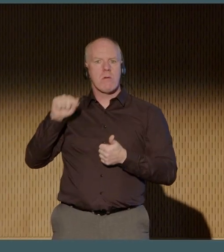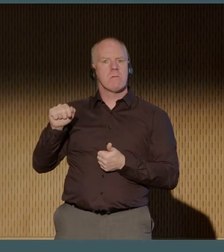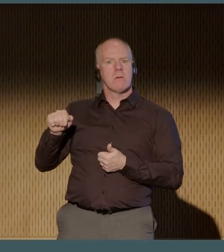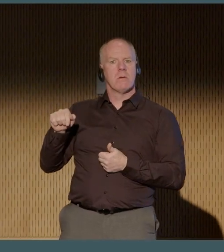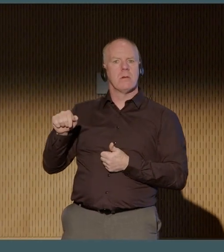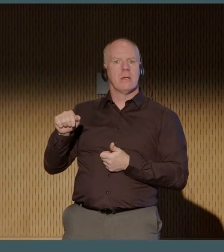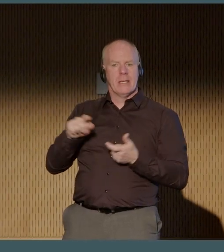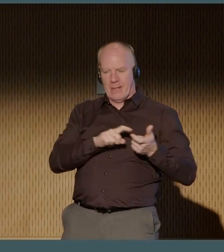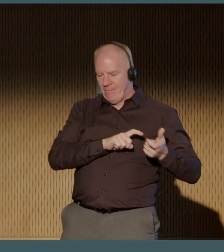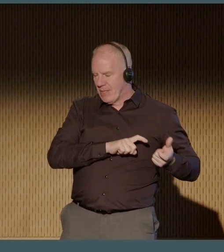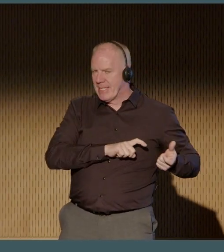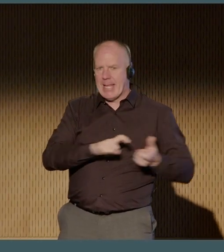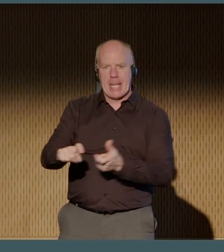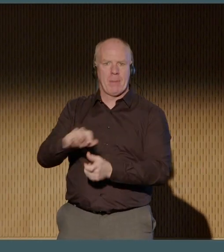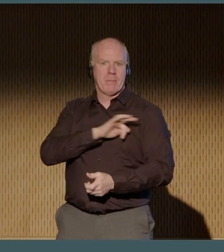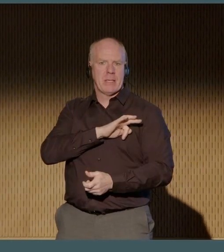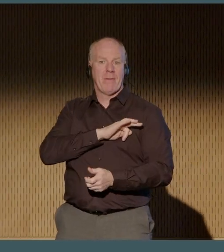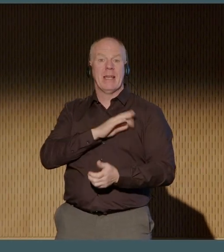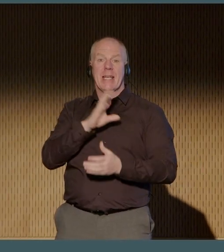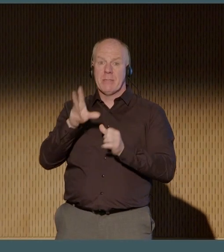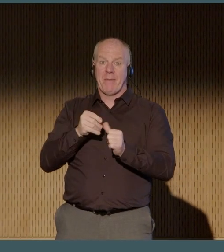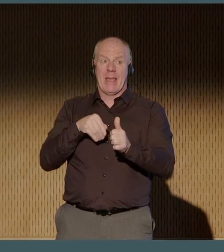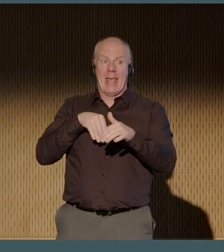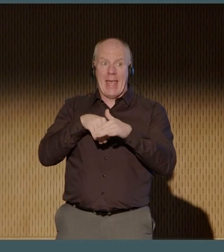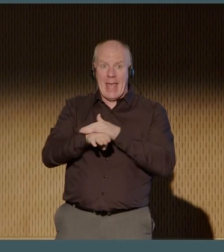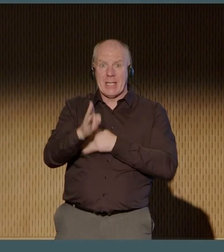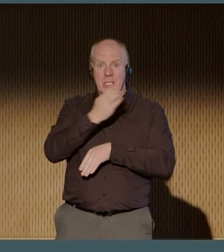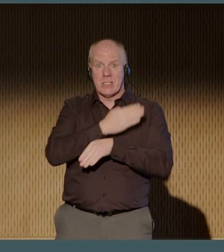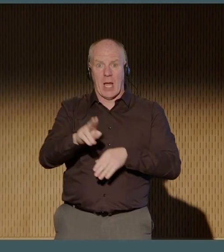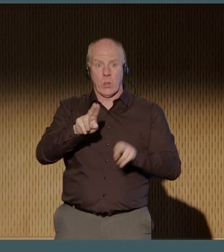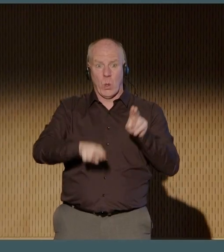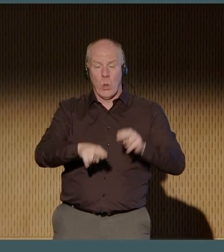to sustain, particularly when they enter into a new programme, having a social connection.